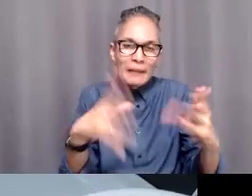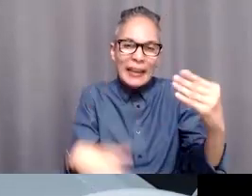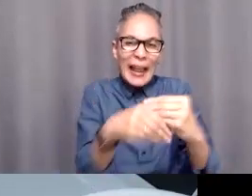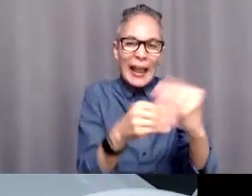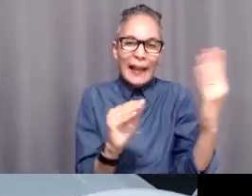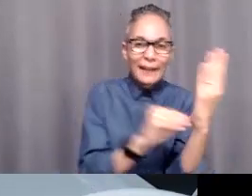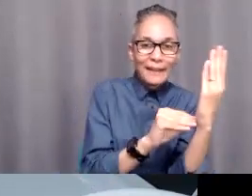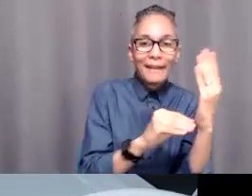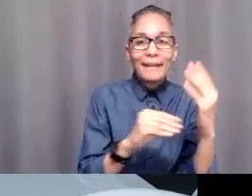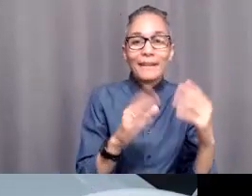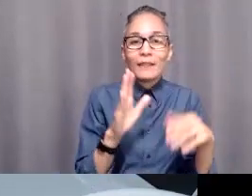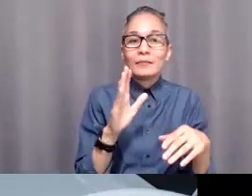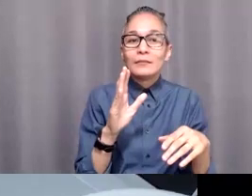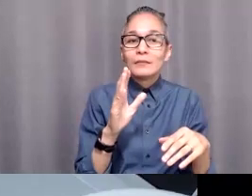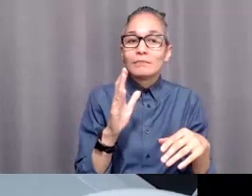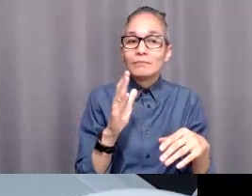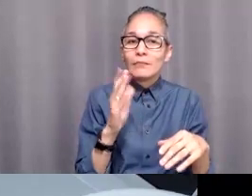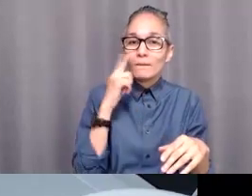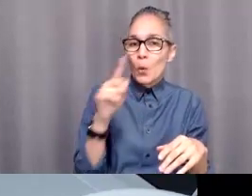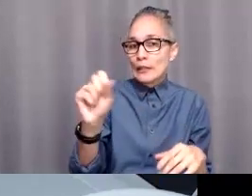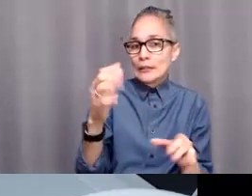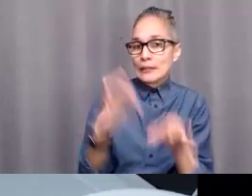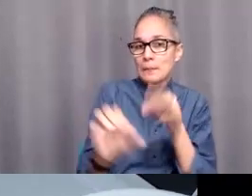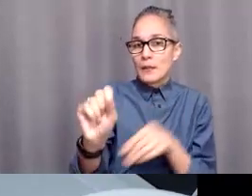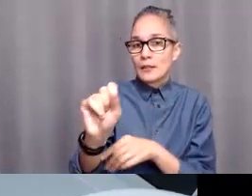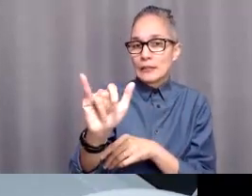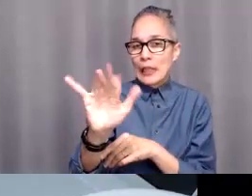that updated by fall.